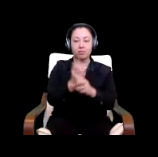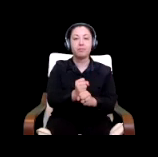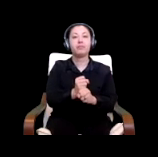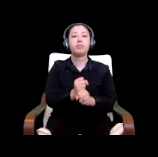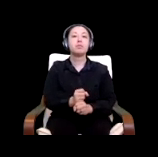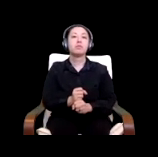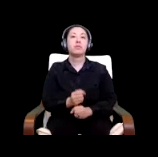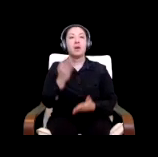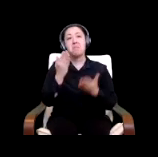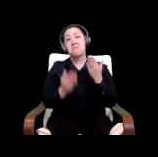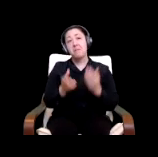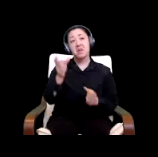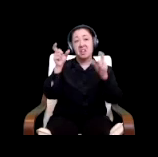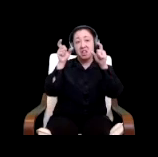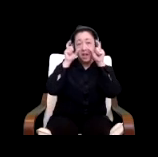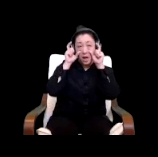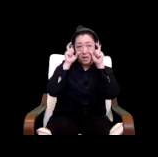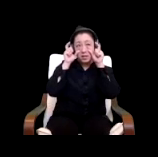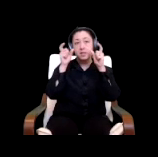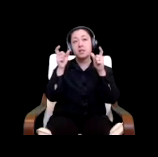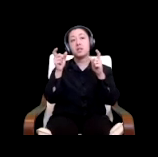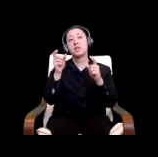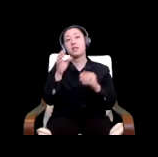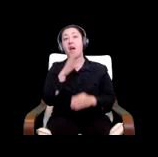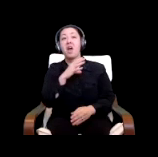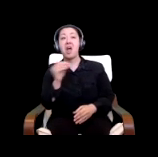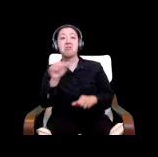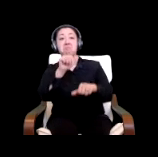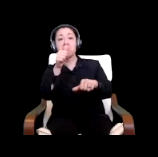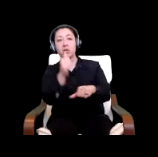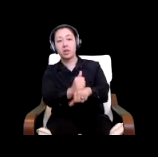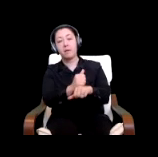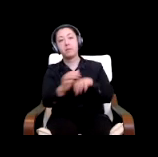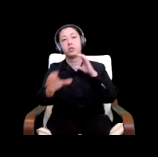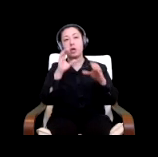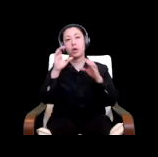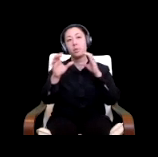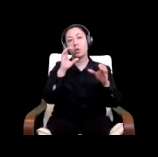be used and also it will be important to establish a communication bubble, which is the area